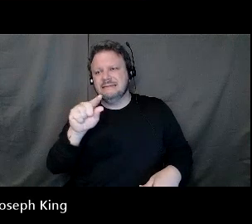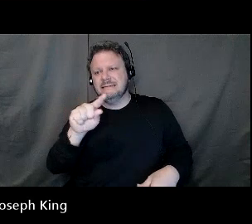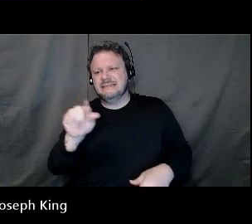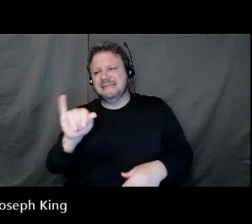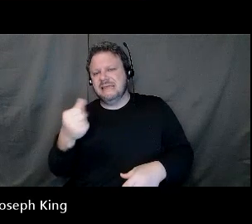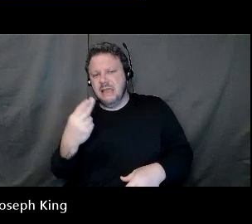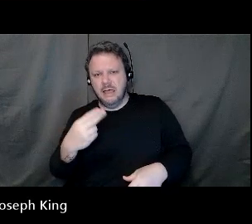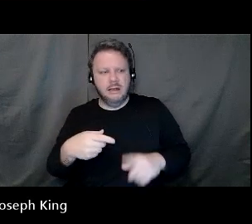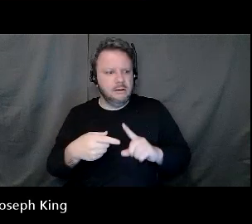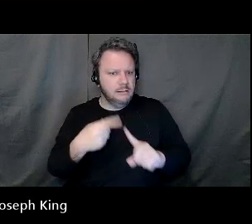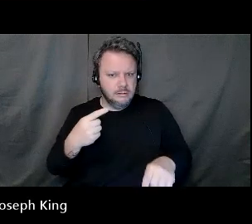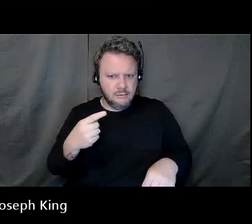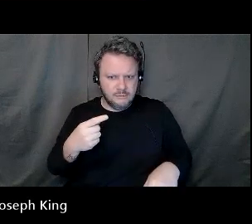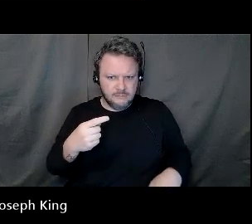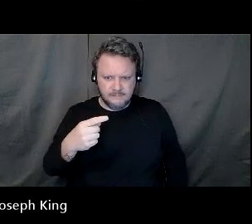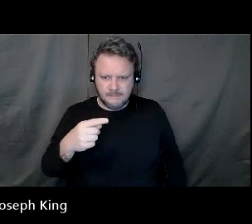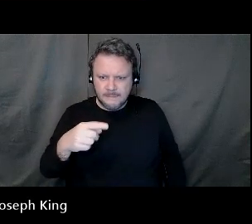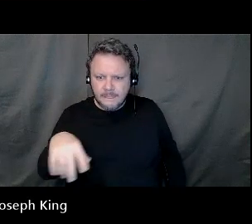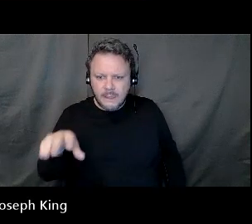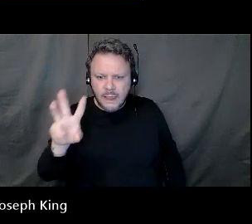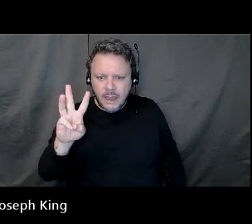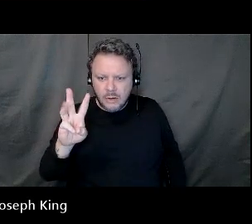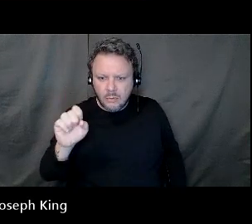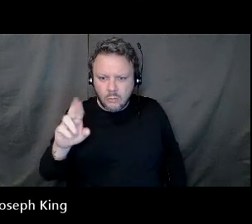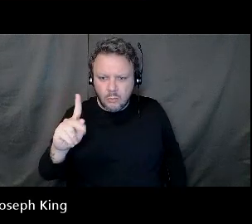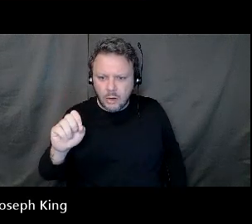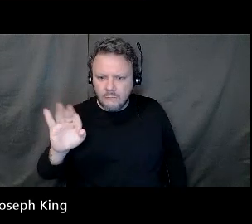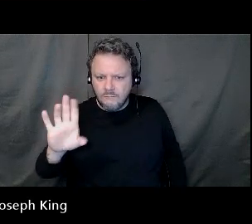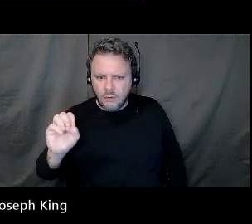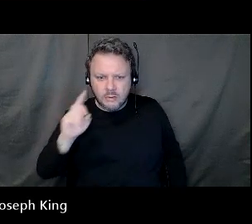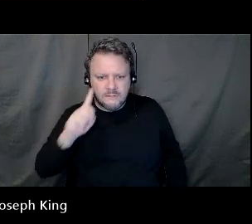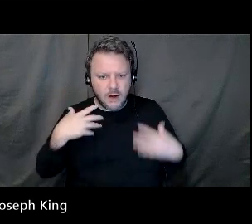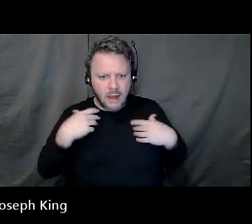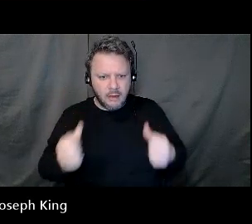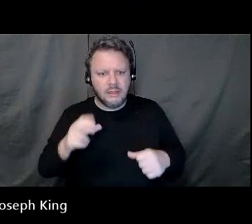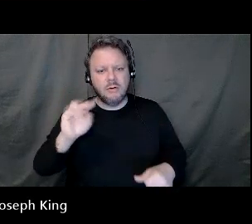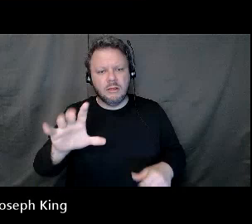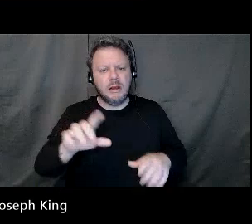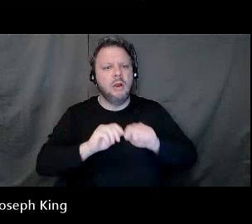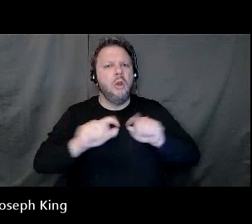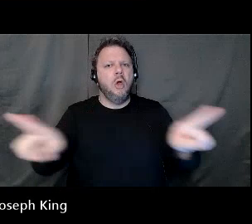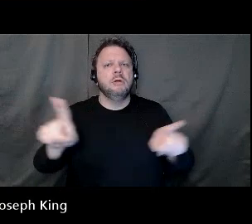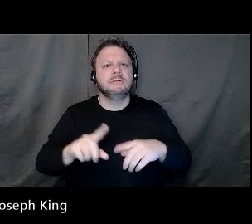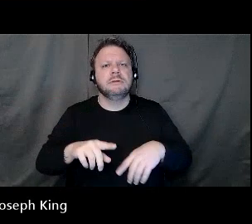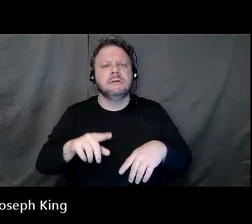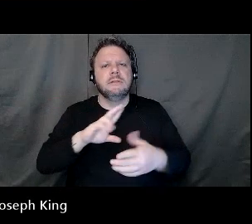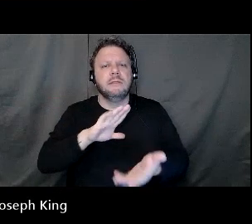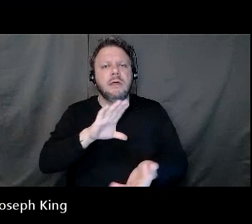Trish Farnham from the NC Center for Workforce for Health, as well as North Carolina is going to be launching our national court indicators.